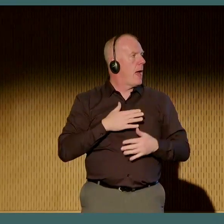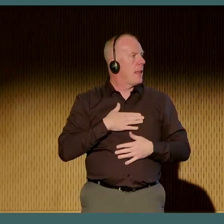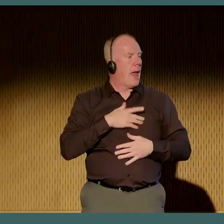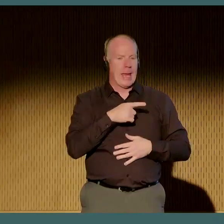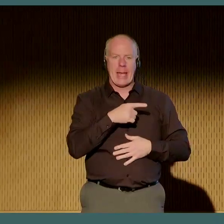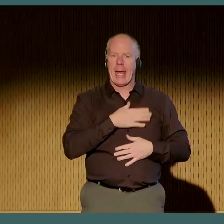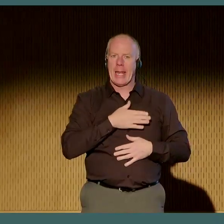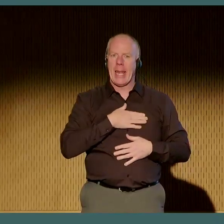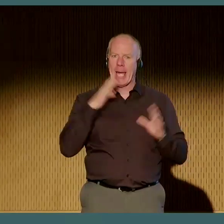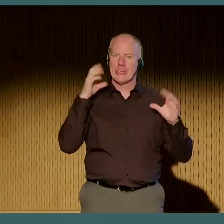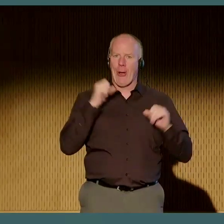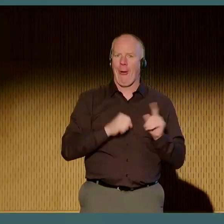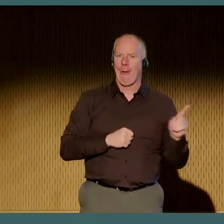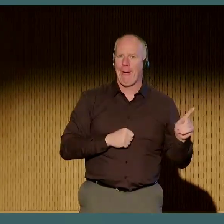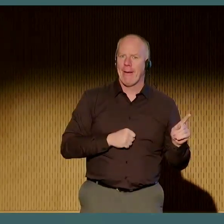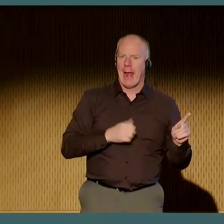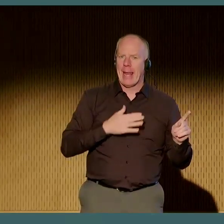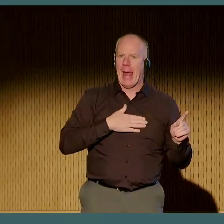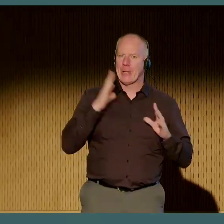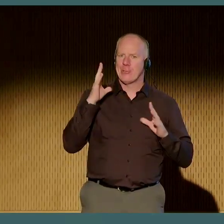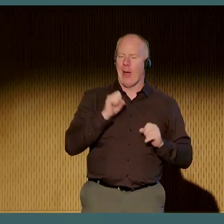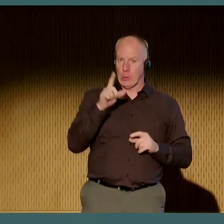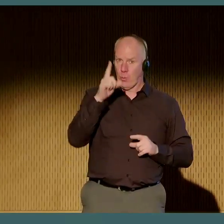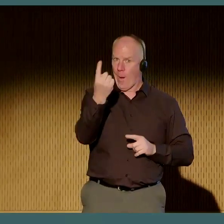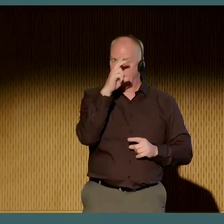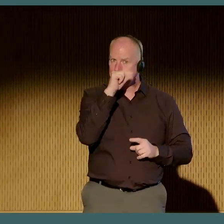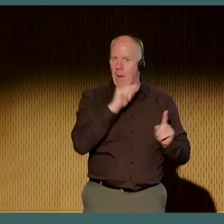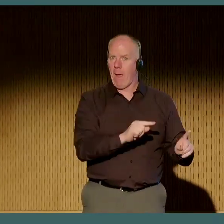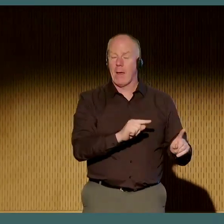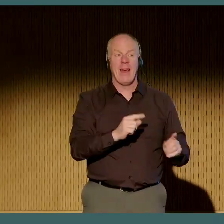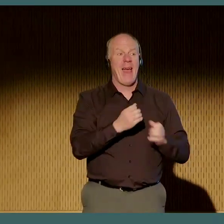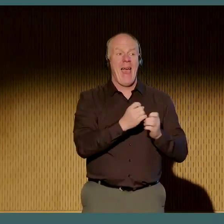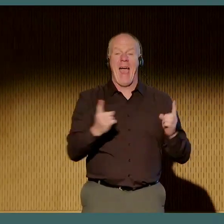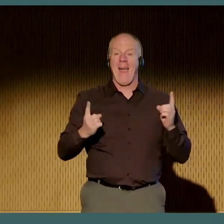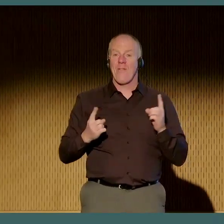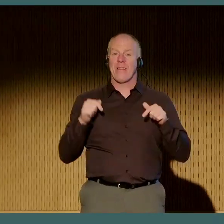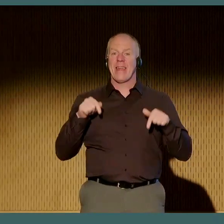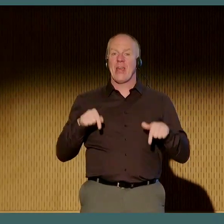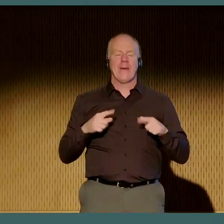You like it? Yeah. So that's a great example. So for everyone the room has a different